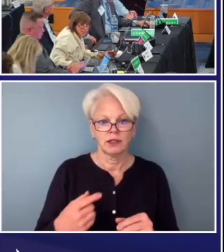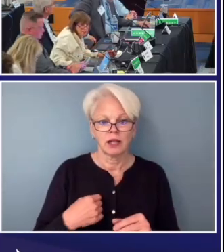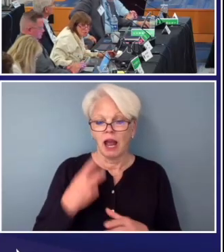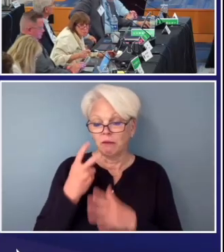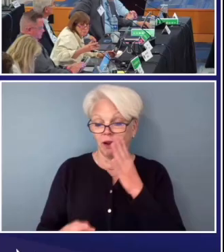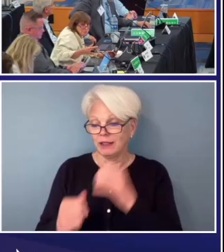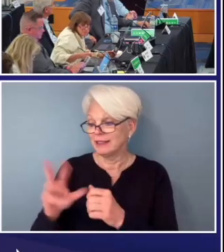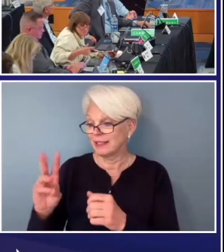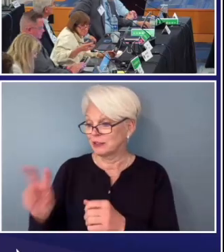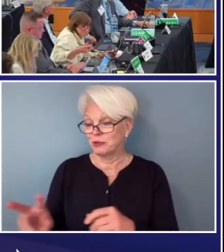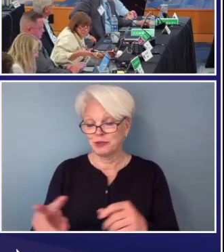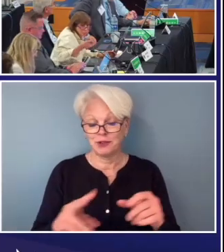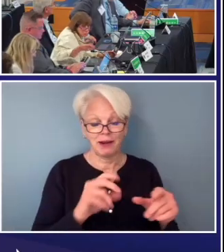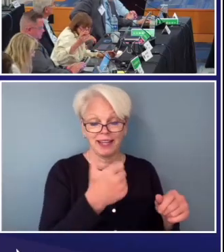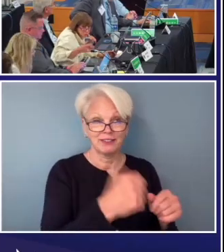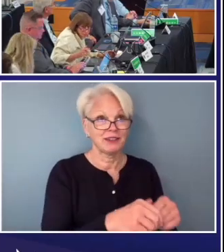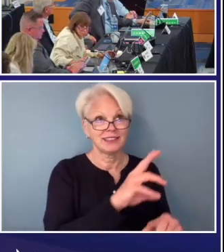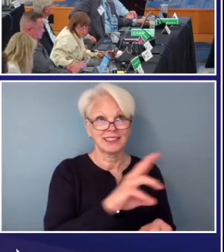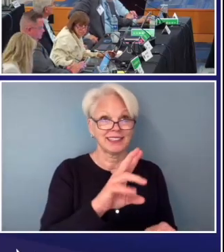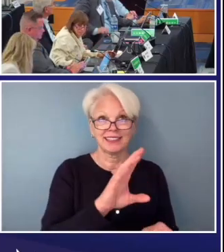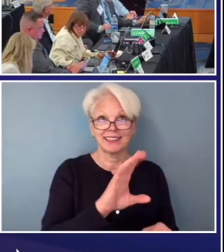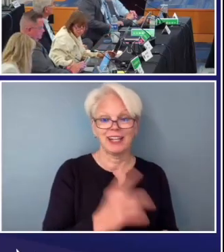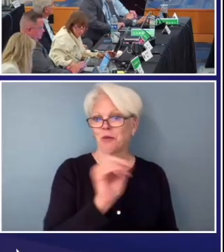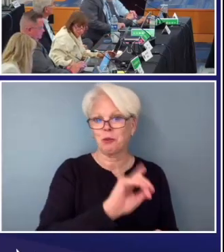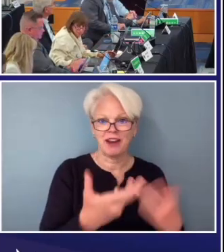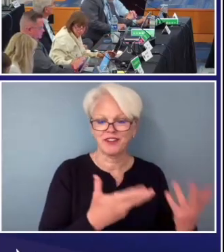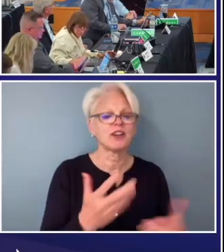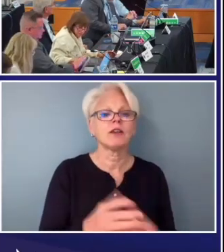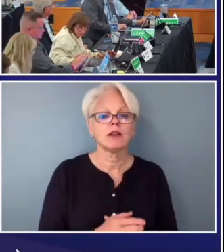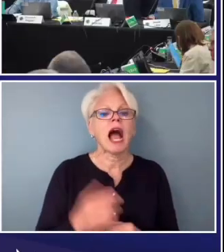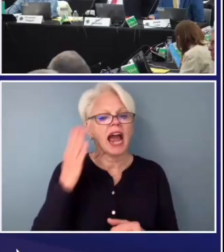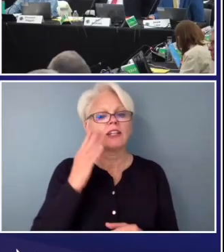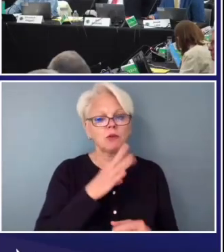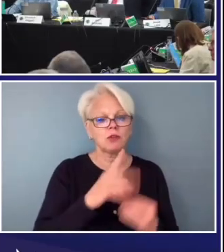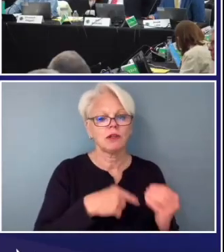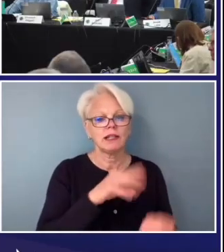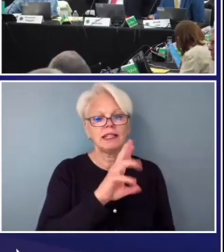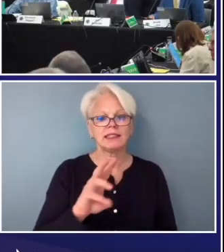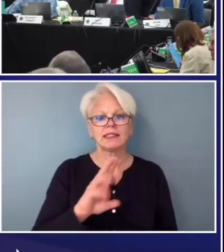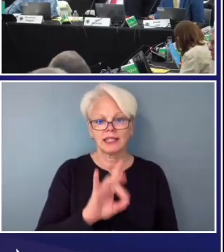Or if it's in 668 or wherever it is. Yeah, it's in, I know what you're talking about in 668 for like a failing composite score.